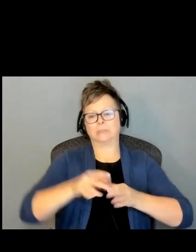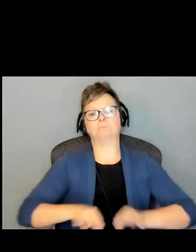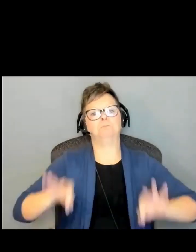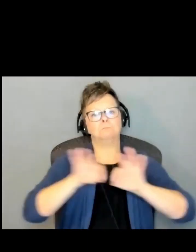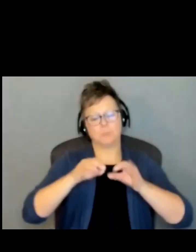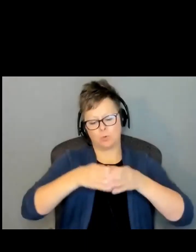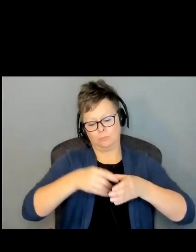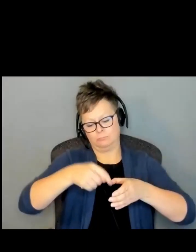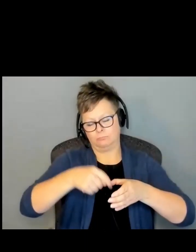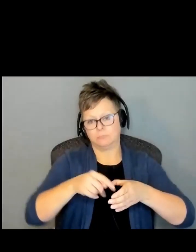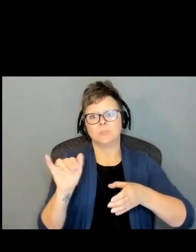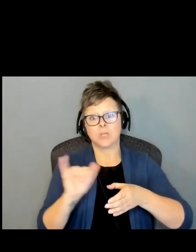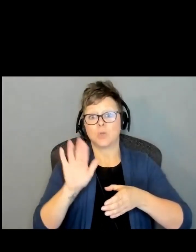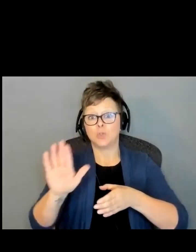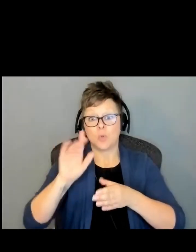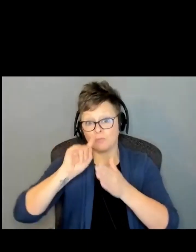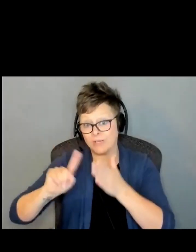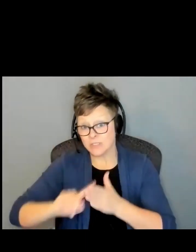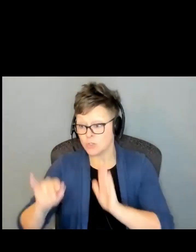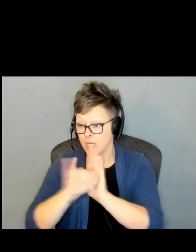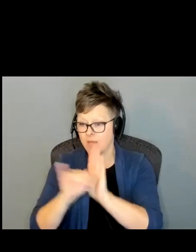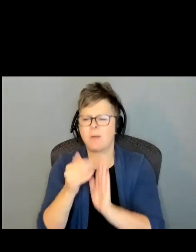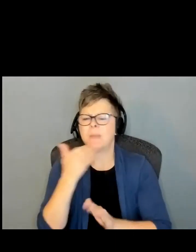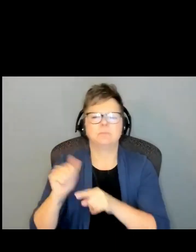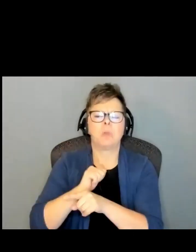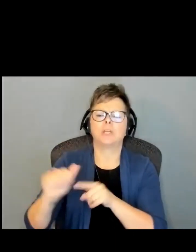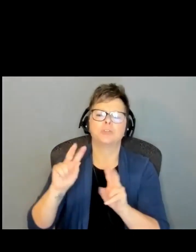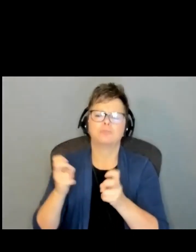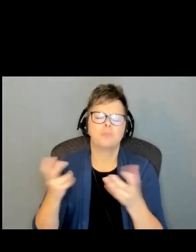Conducting your own research and identifying the best practices or promising practices